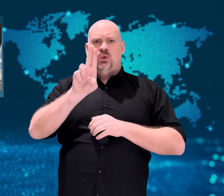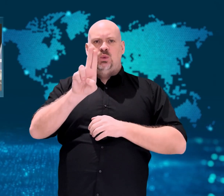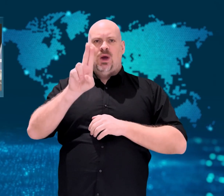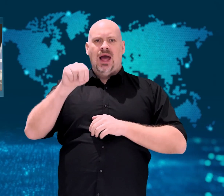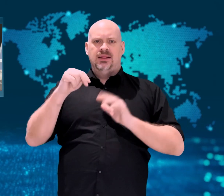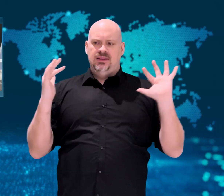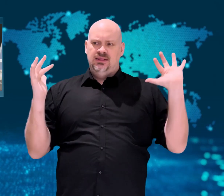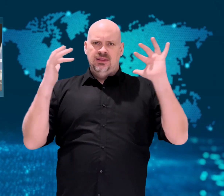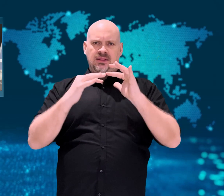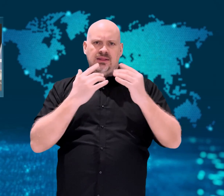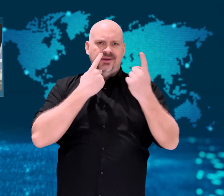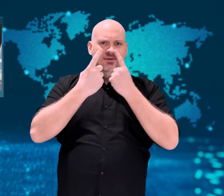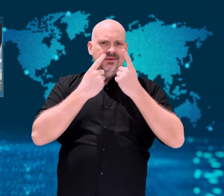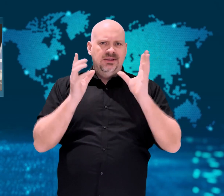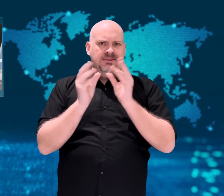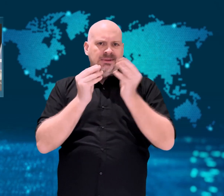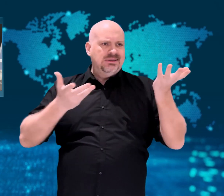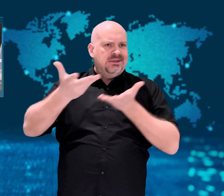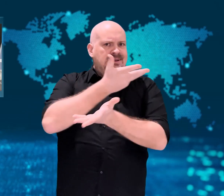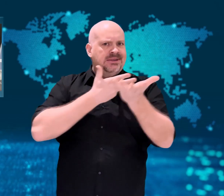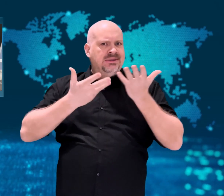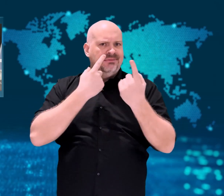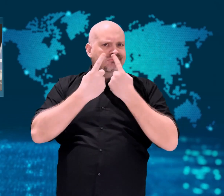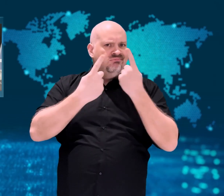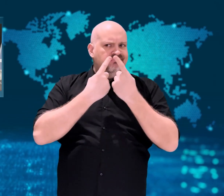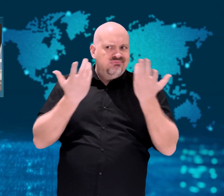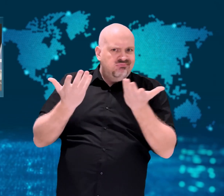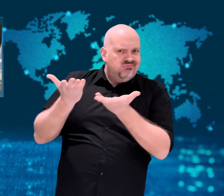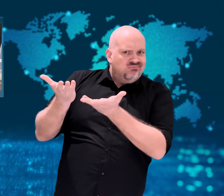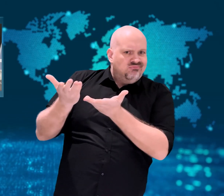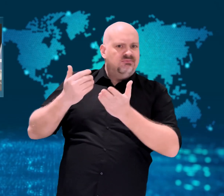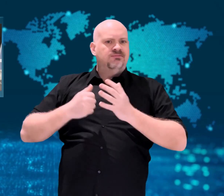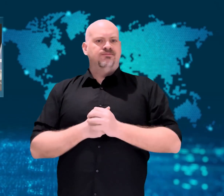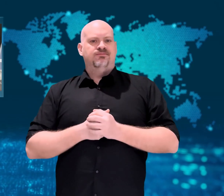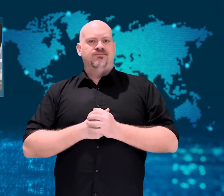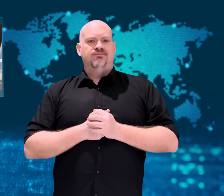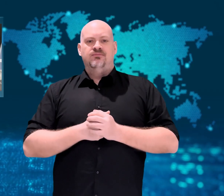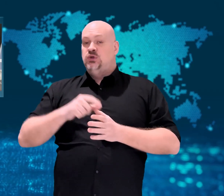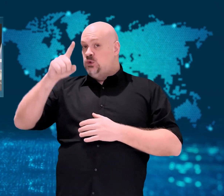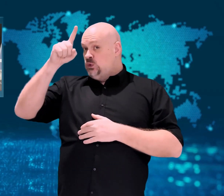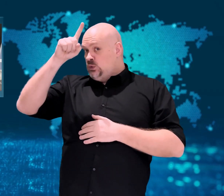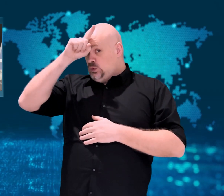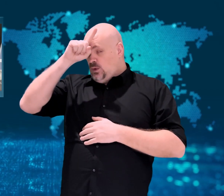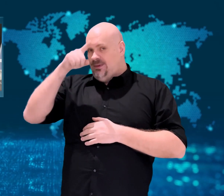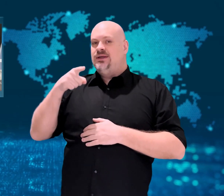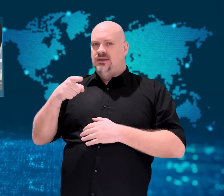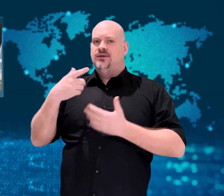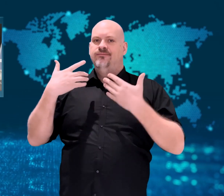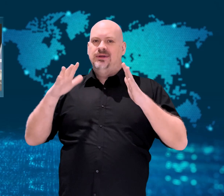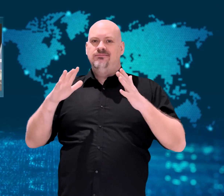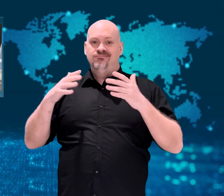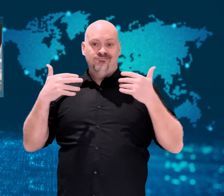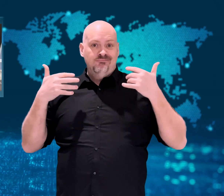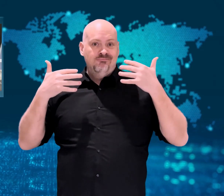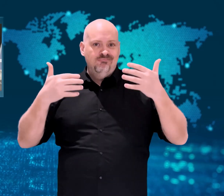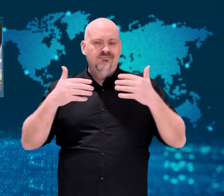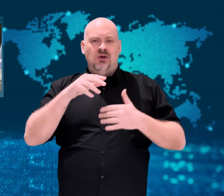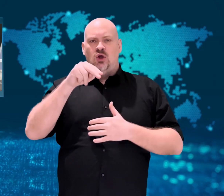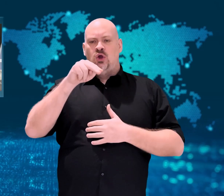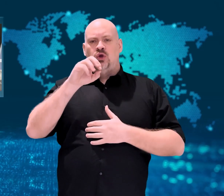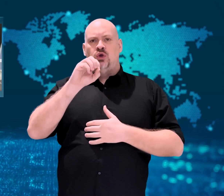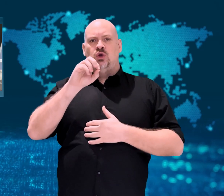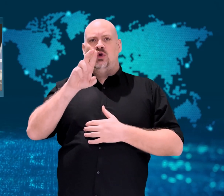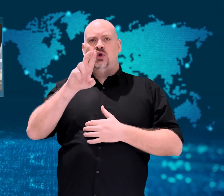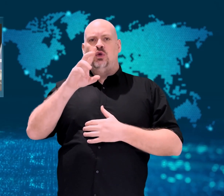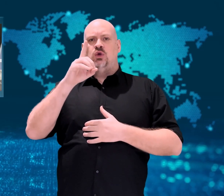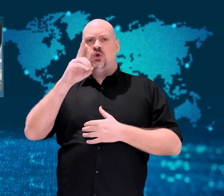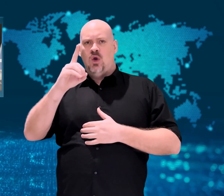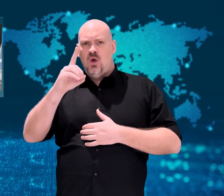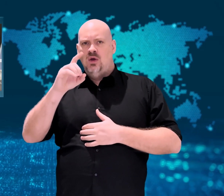Germany has halted certification of the Nord Stream 2 gas pipeline.